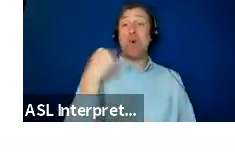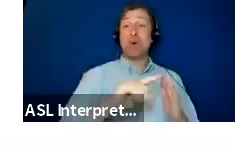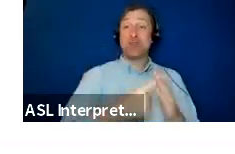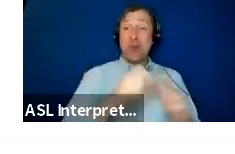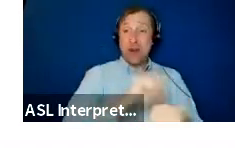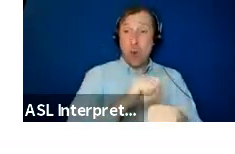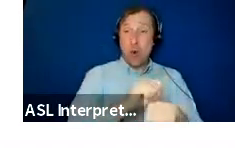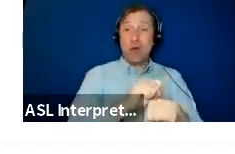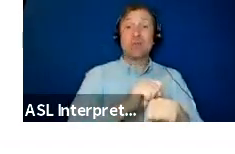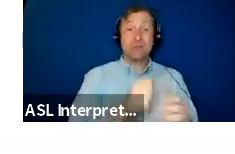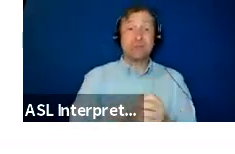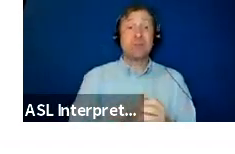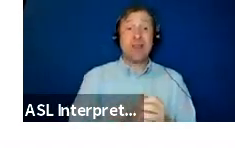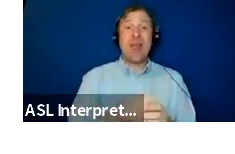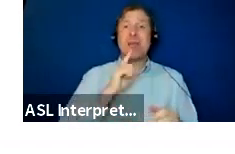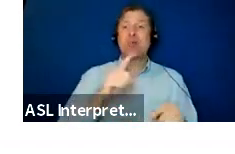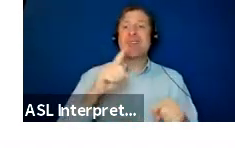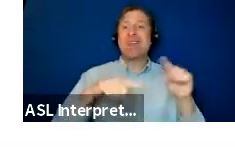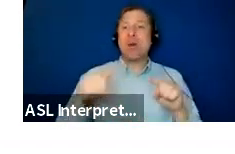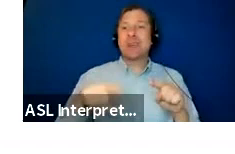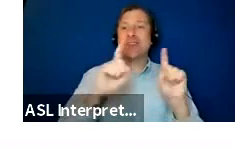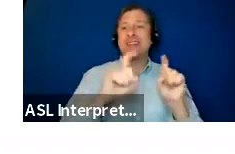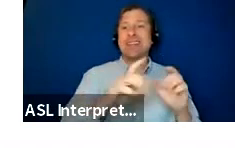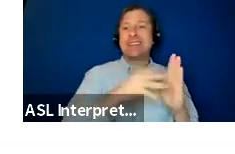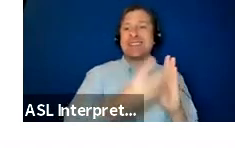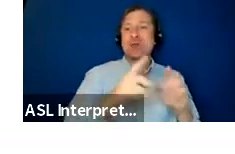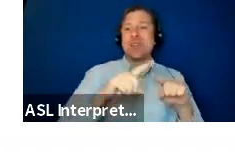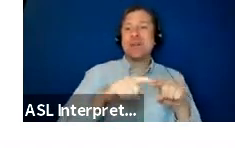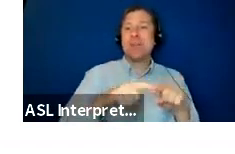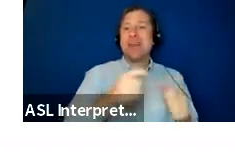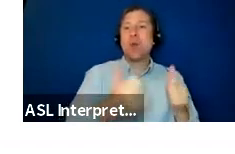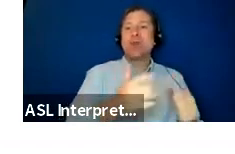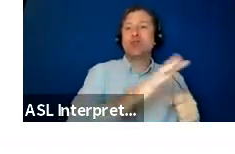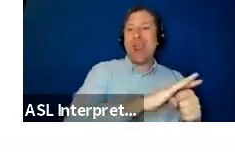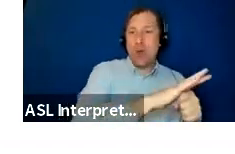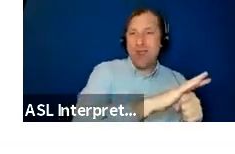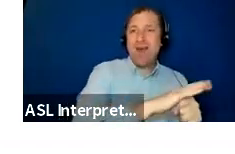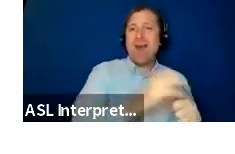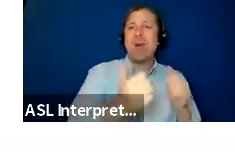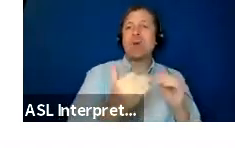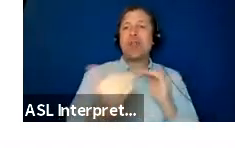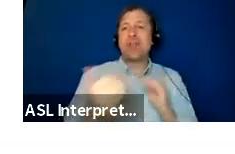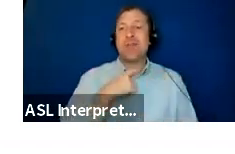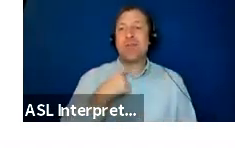And then there is a variation in the testing schedules, depending on what zone you're in and what level of risk you might be subjected to